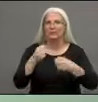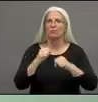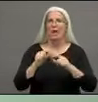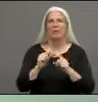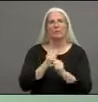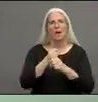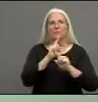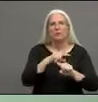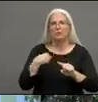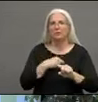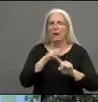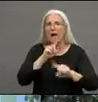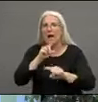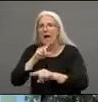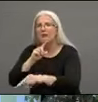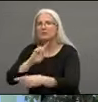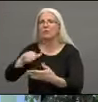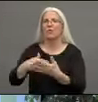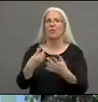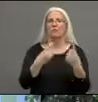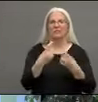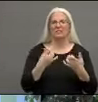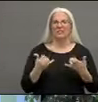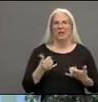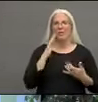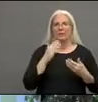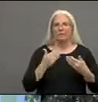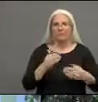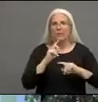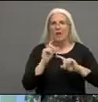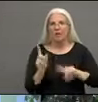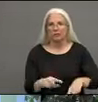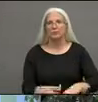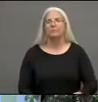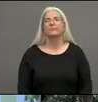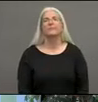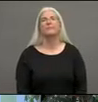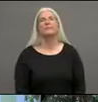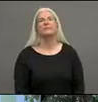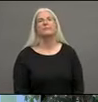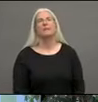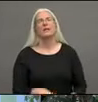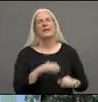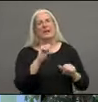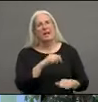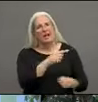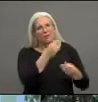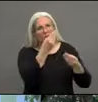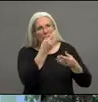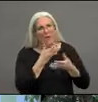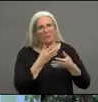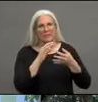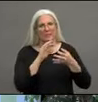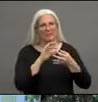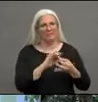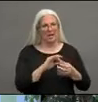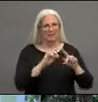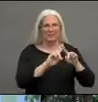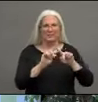So if you could just start off by telling me about the different types of COVID-19 testing sites that we have here in the county.